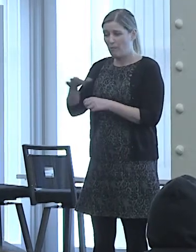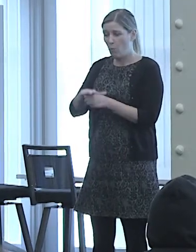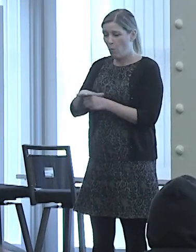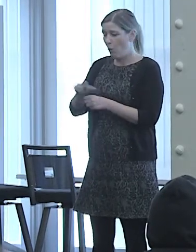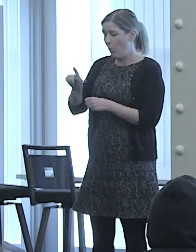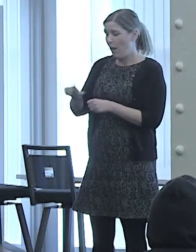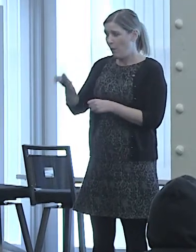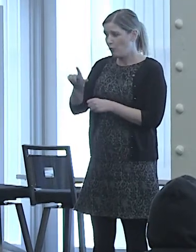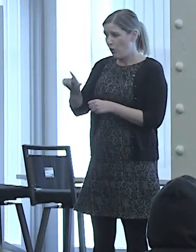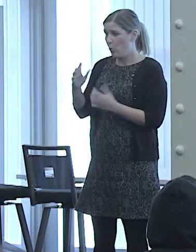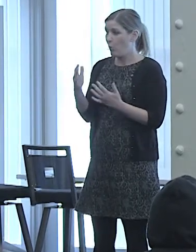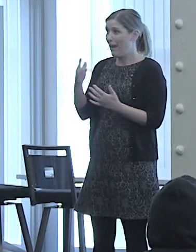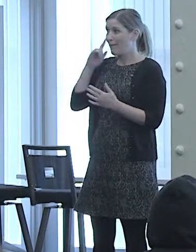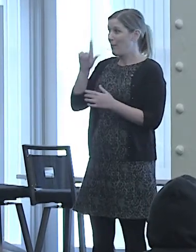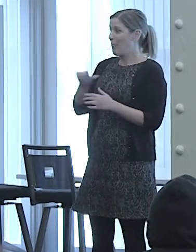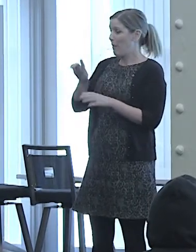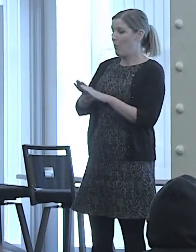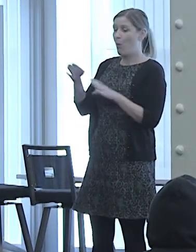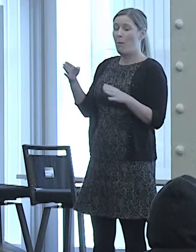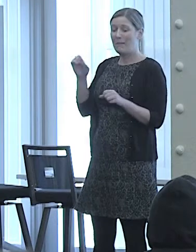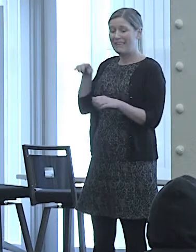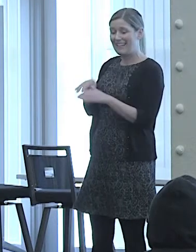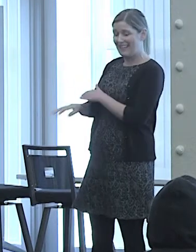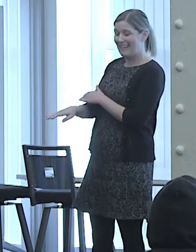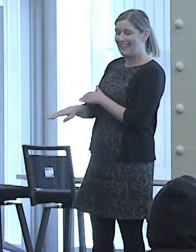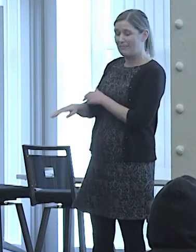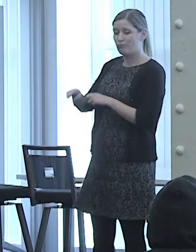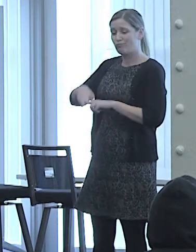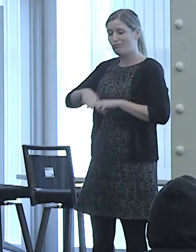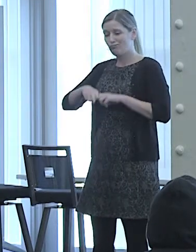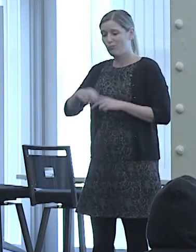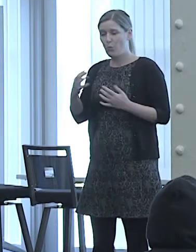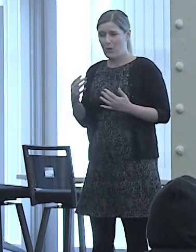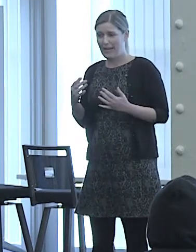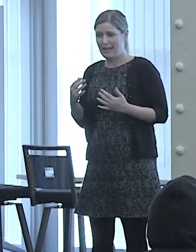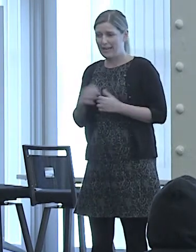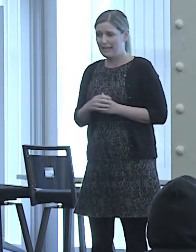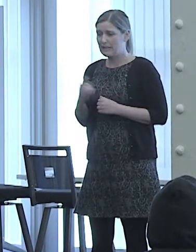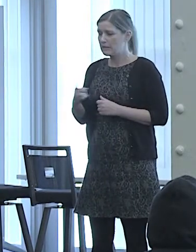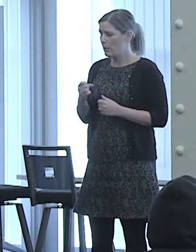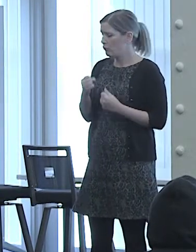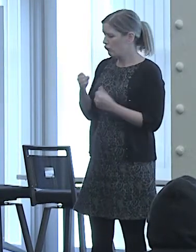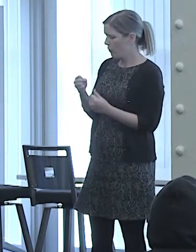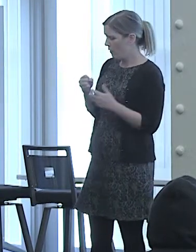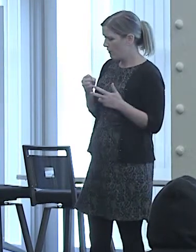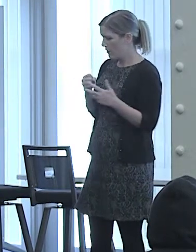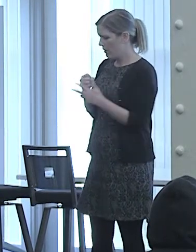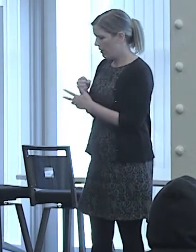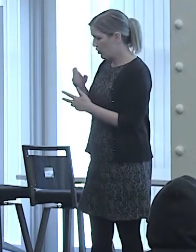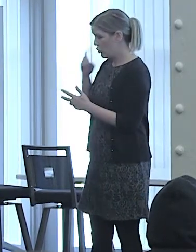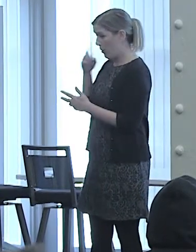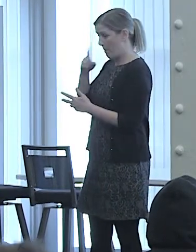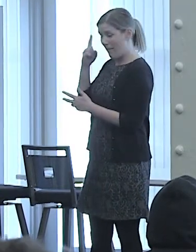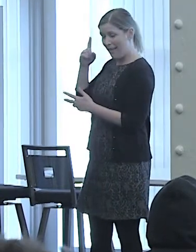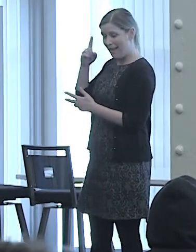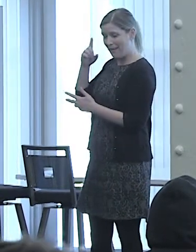waiting for it to open so he could go inside. Someone drove by, saw a black person sitting on the library